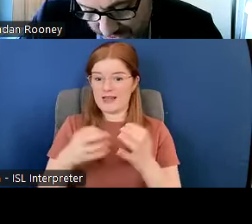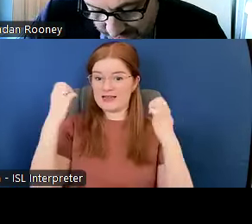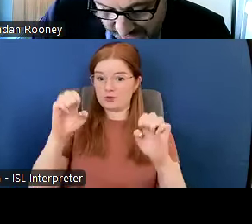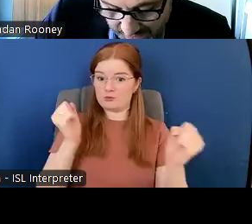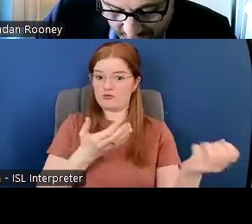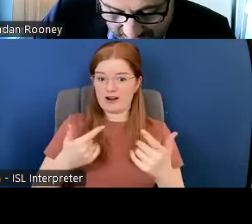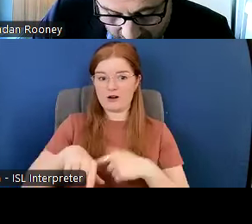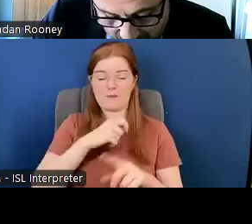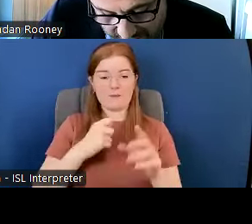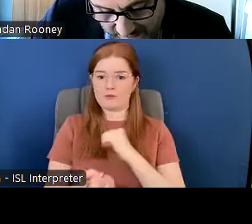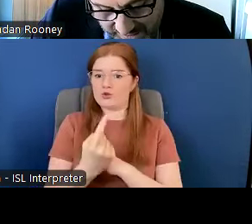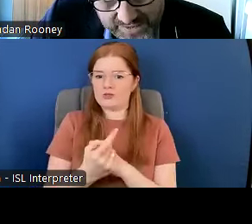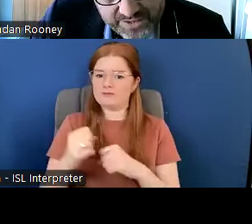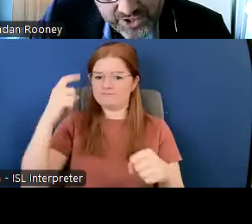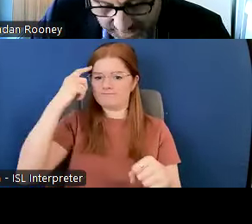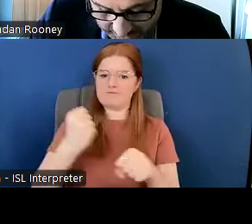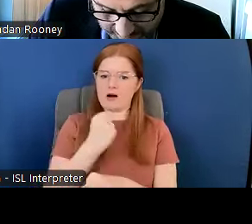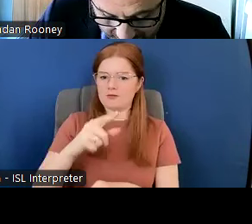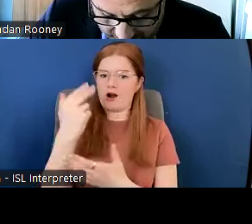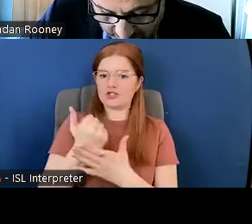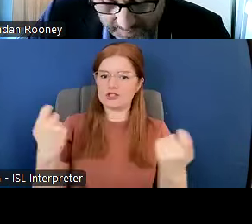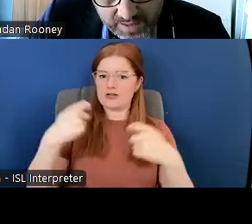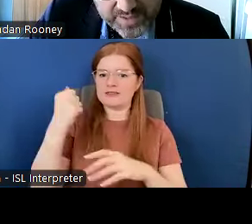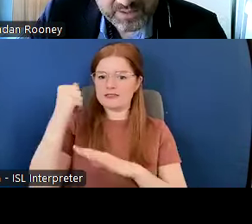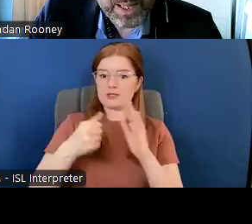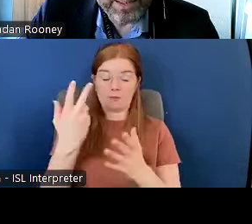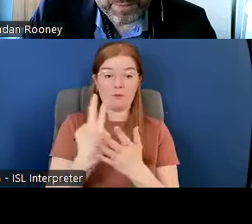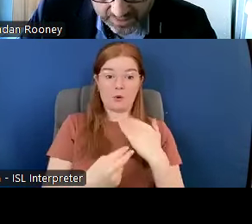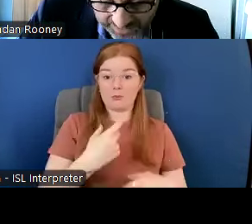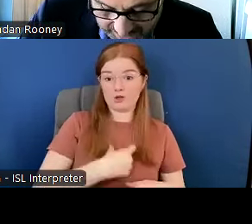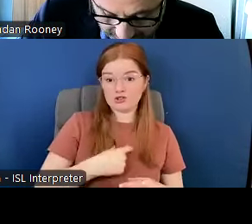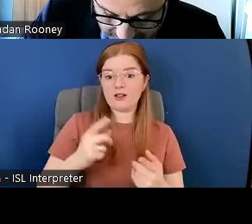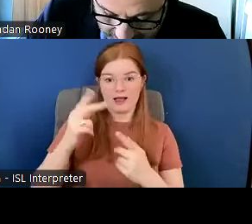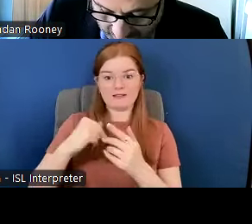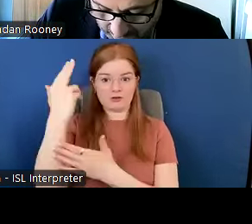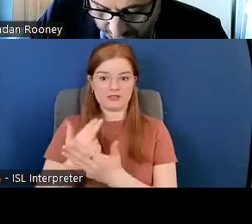opportunity to mark the artist's shared experience, both personal and artistic, but